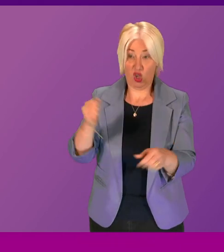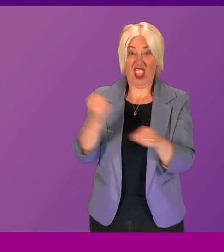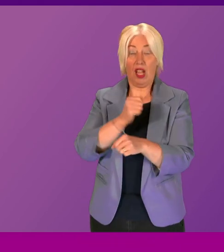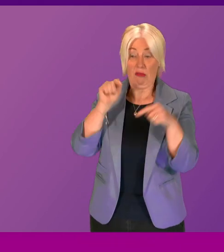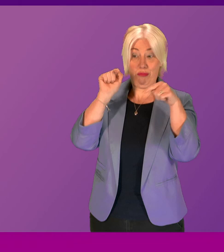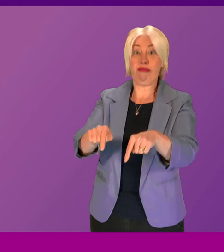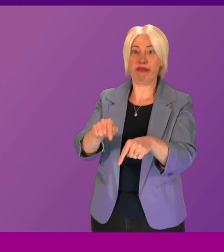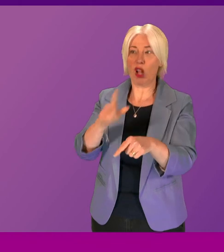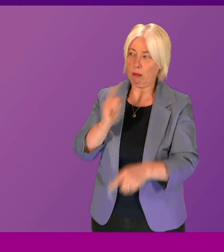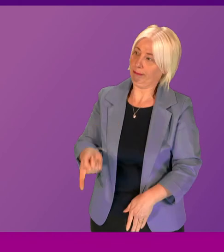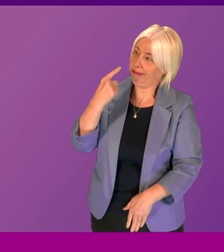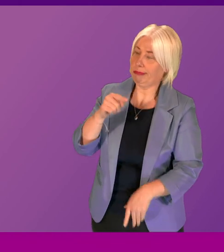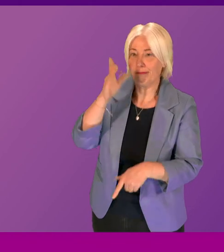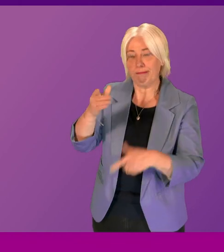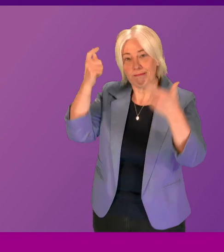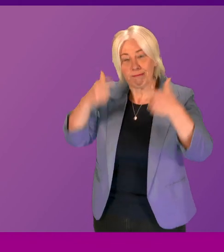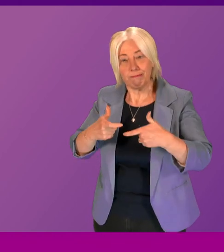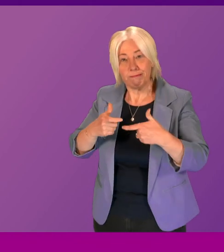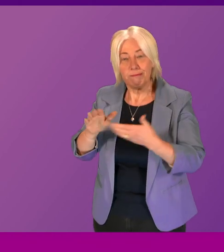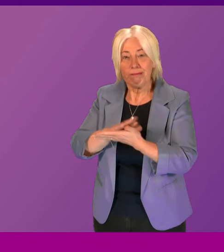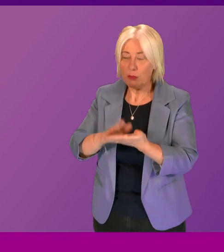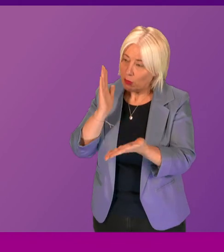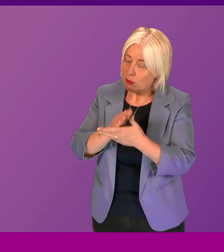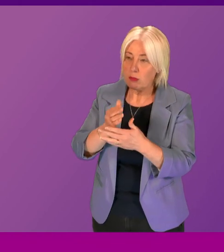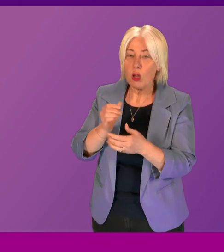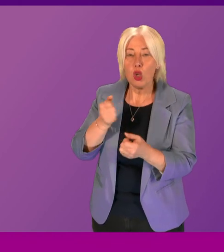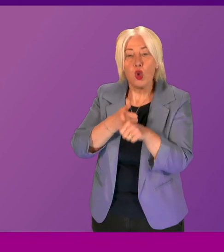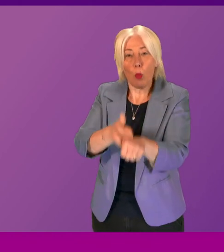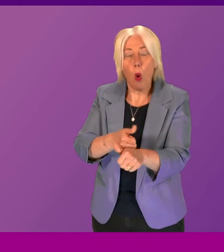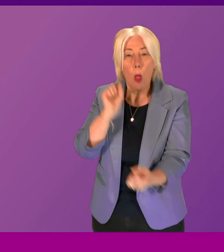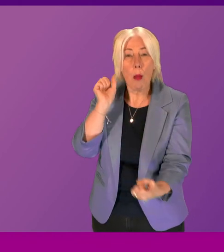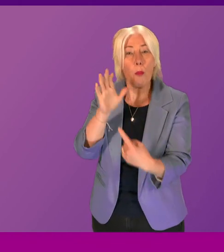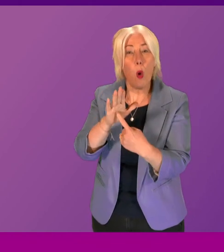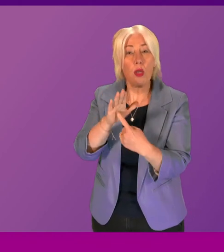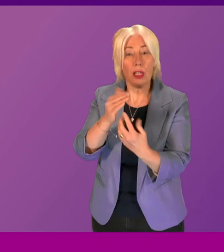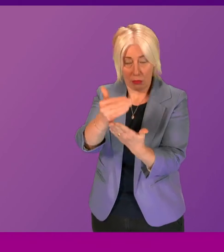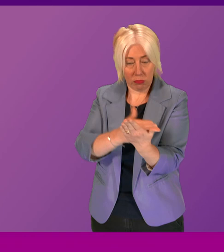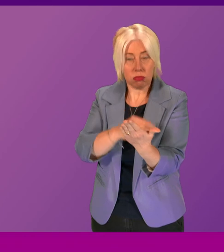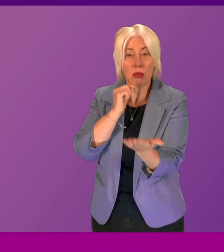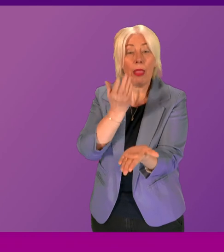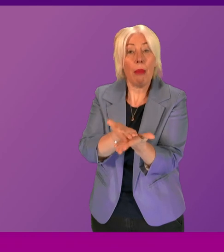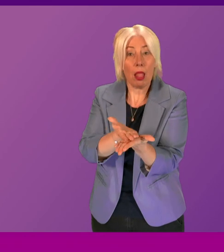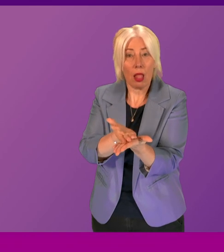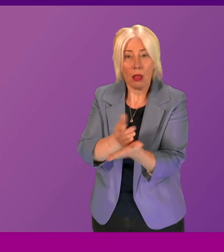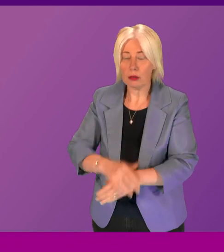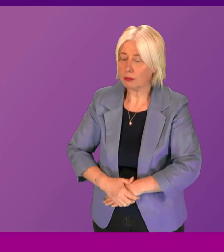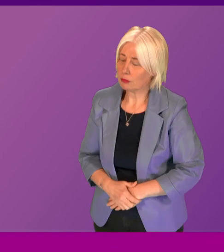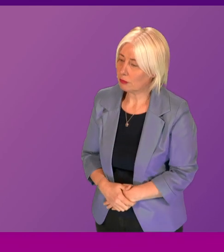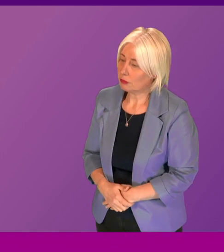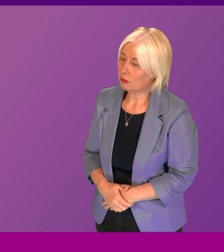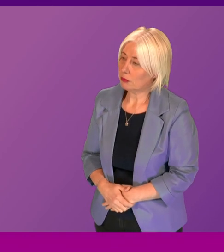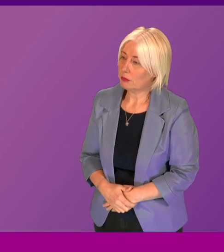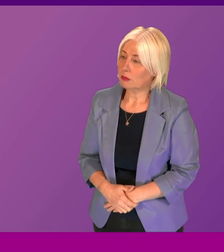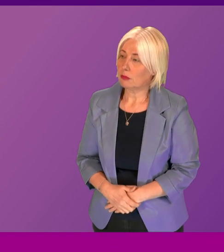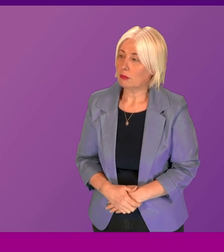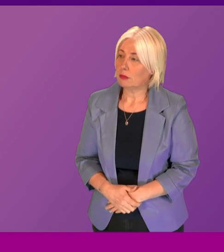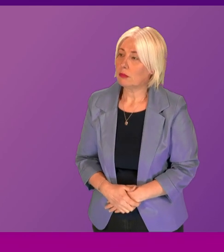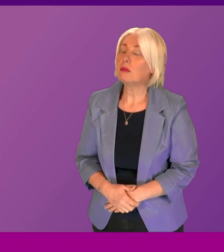I encourage everyone here to support the important proposals contained within the bill.